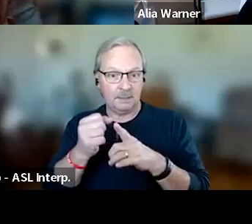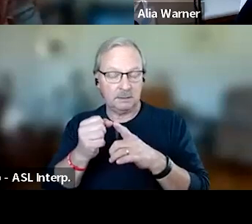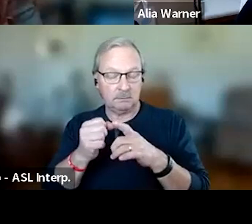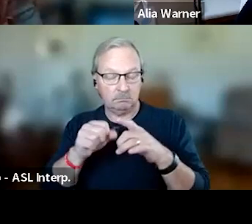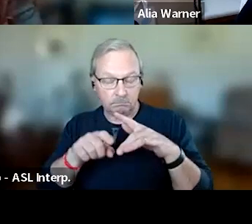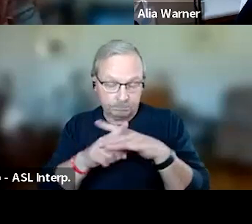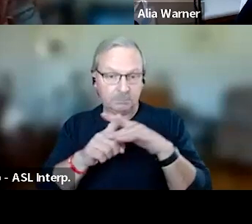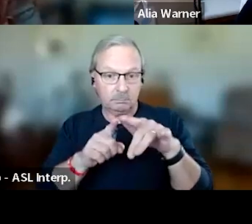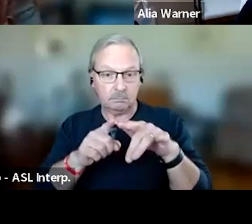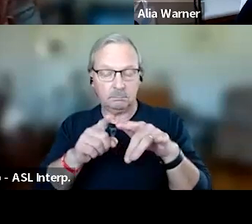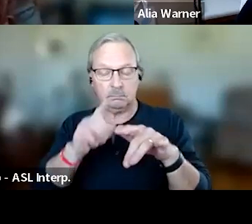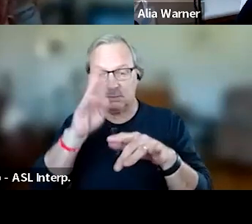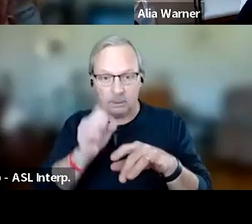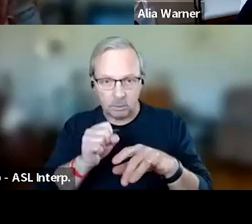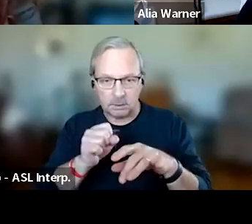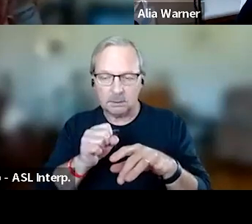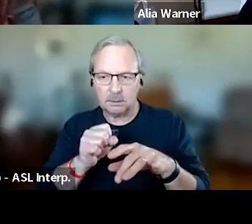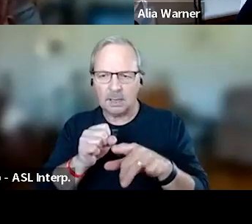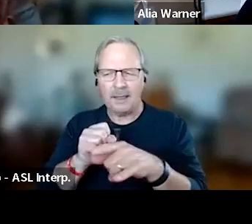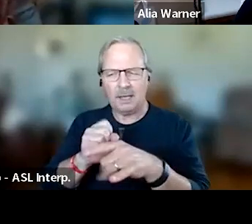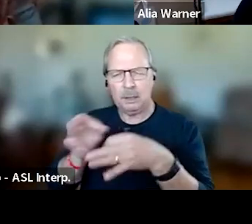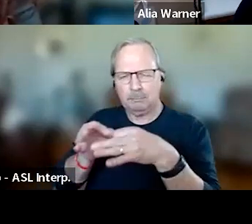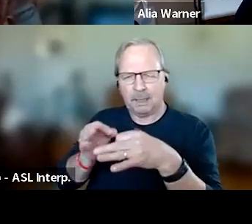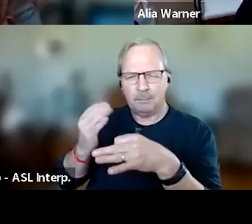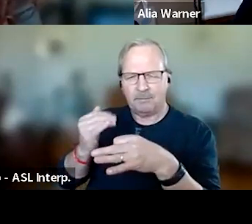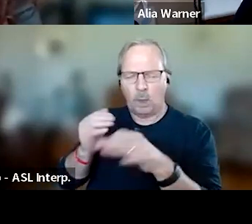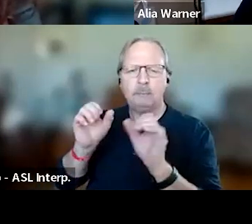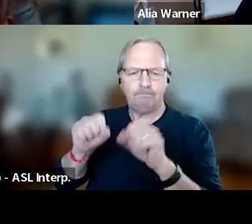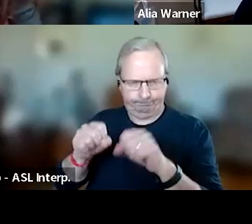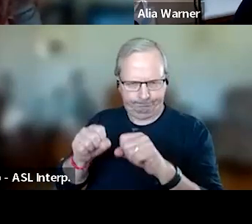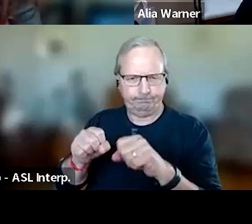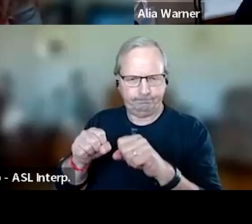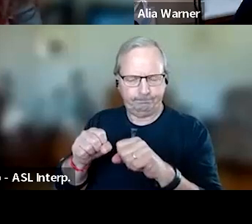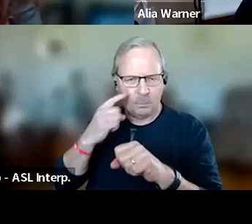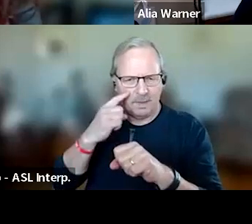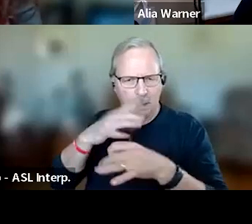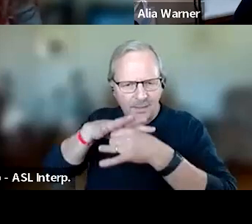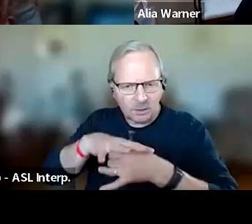And I think Dr. Karnes touched on that briefly and yes, absolutely. If we think about the stress vulnerability model too, right?